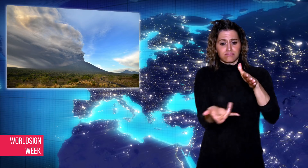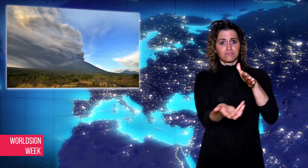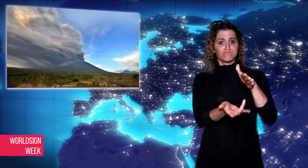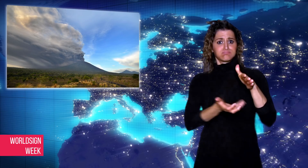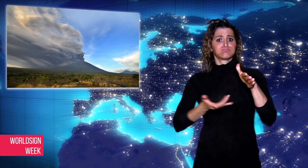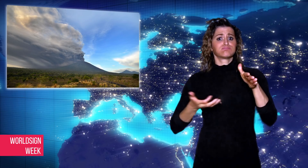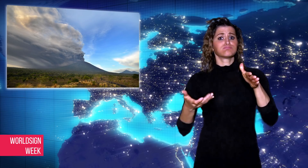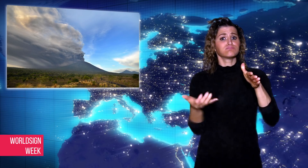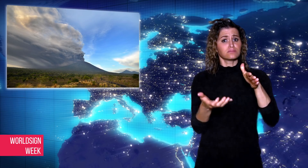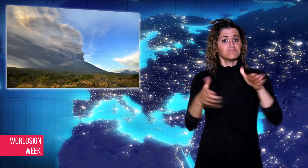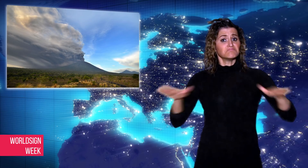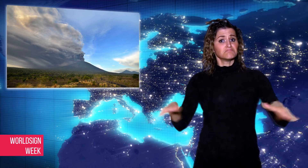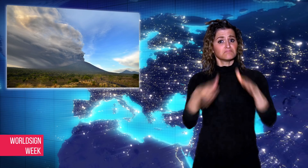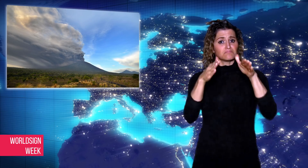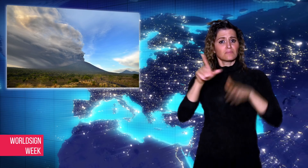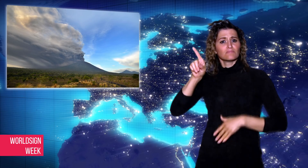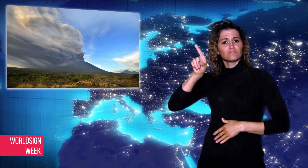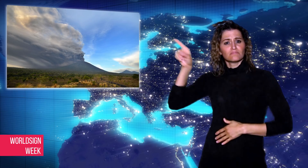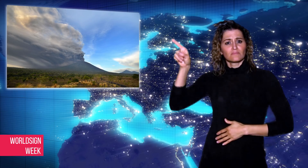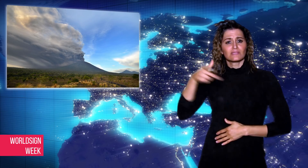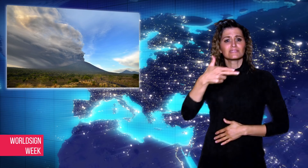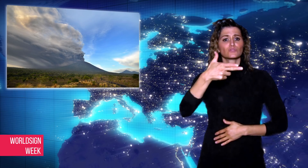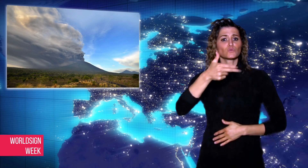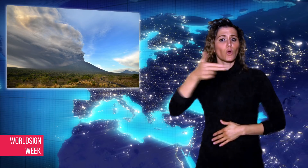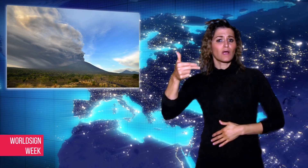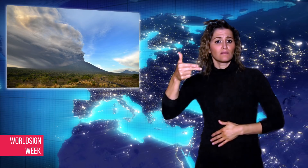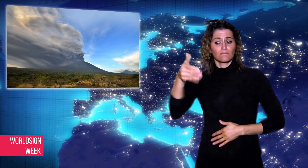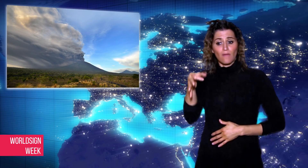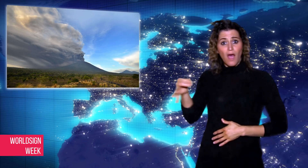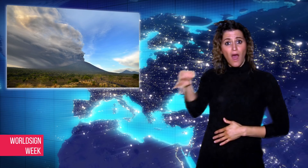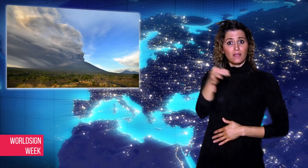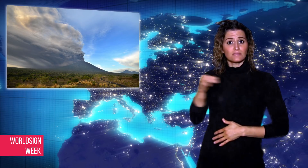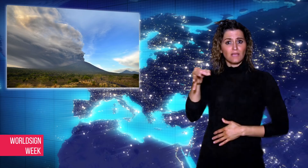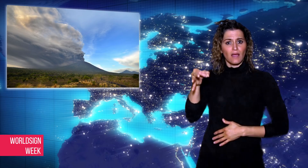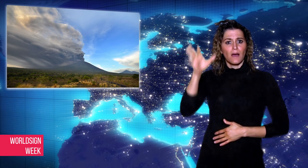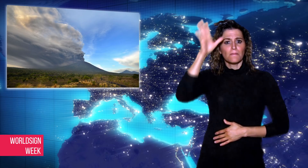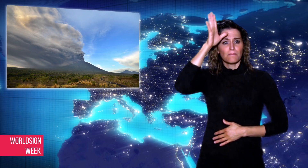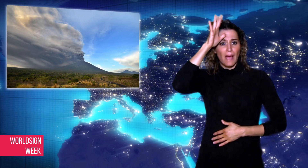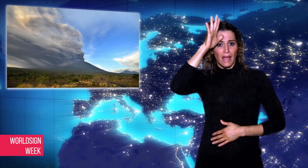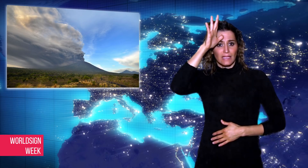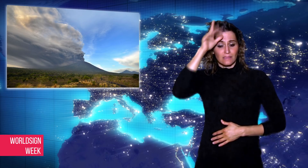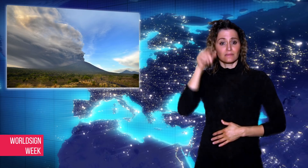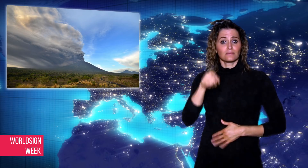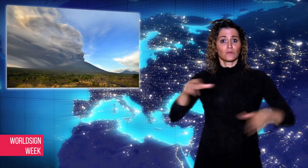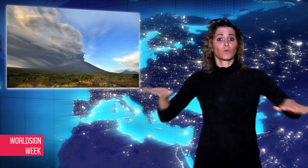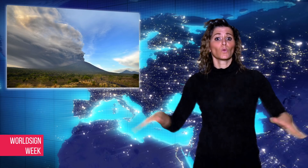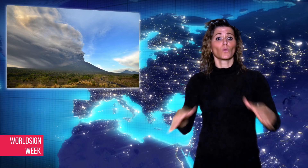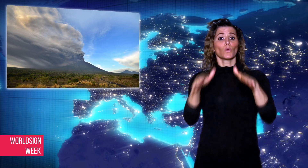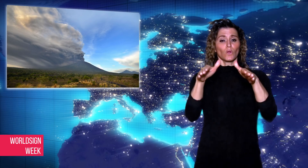the Indonesian island of Bali erupted